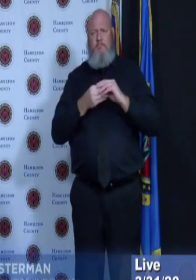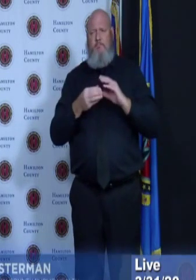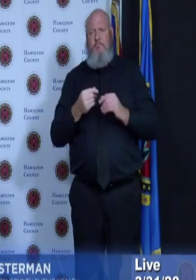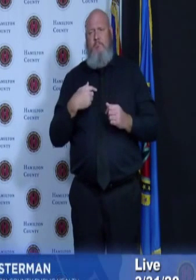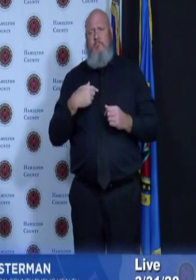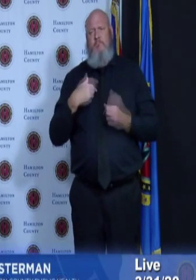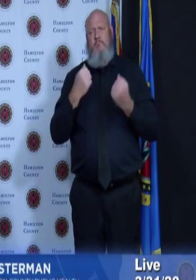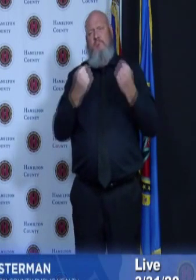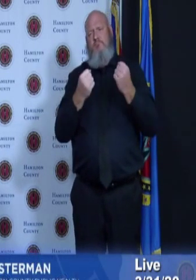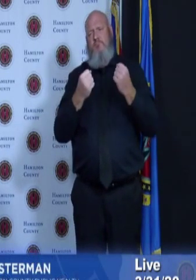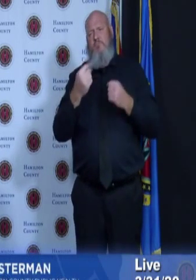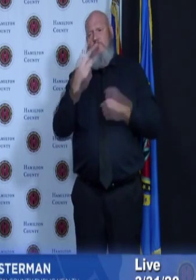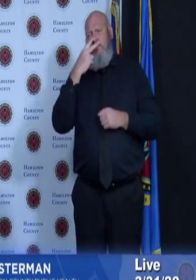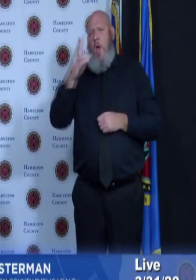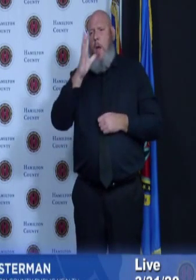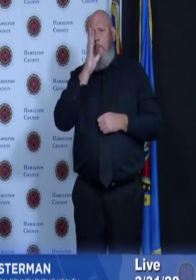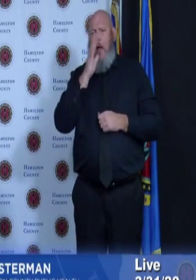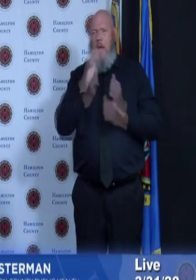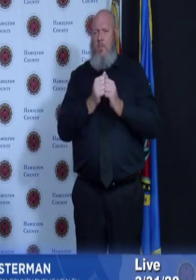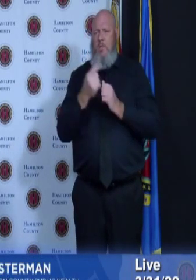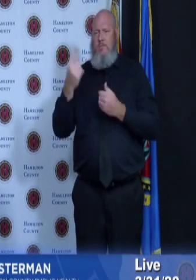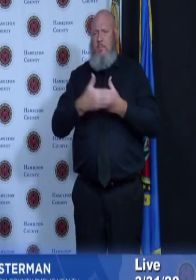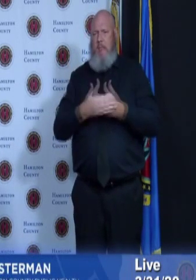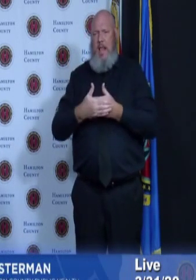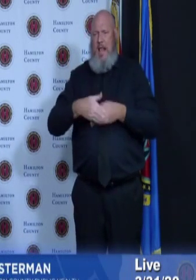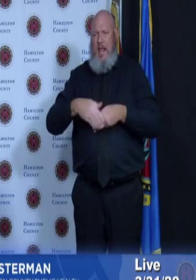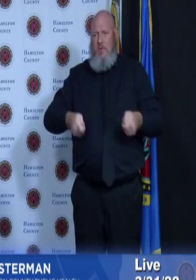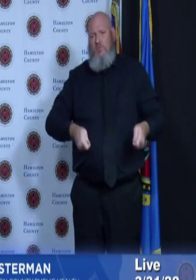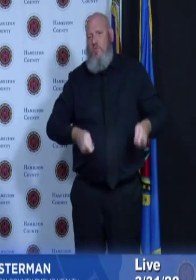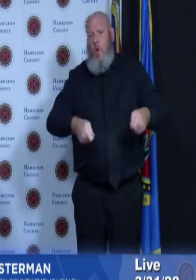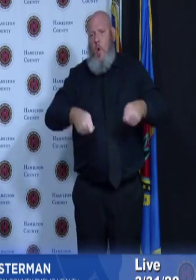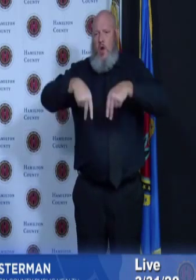you've got the spacing all wrong is the social distancing recommendation like